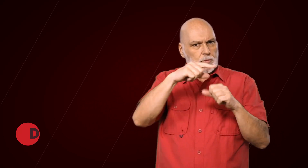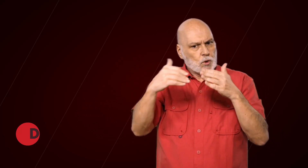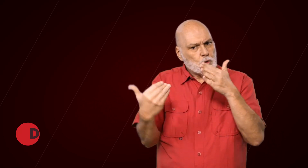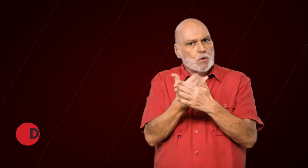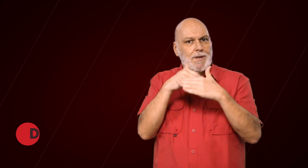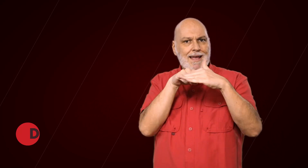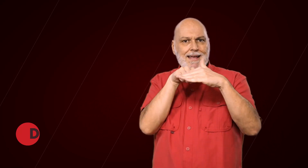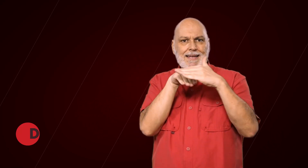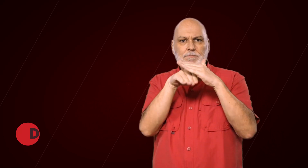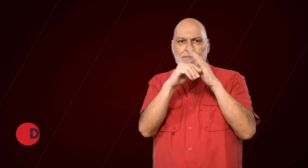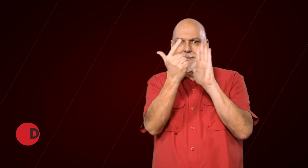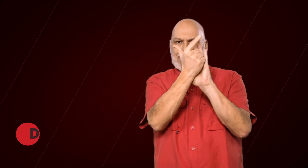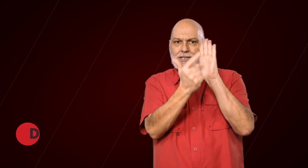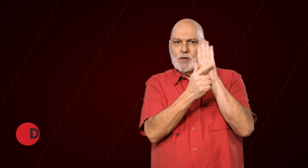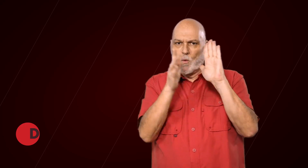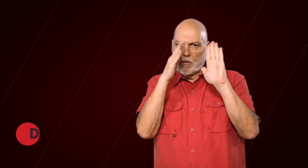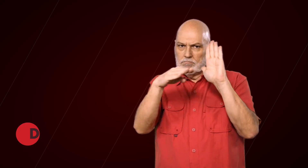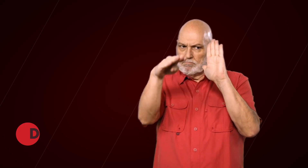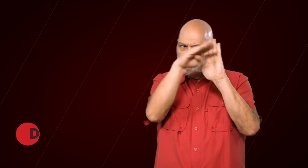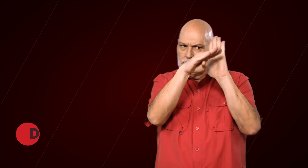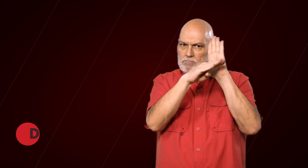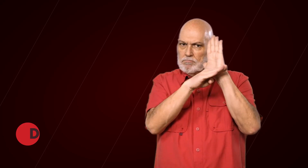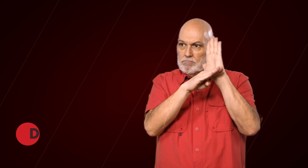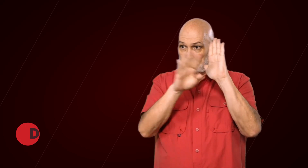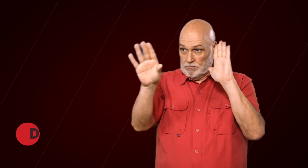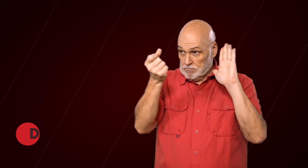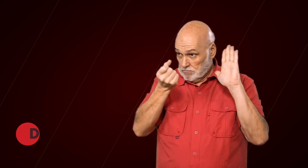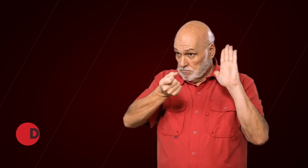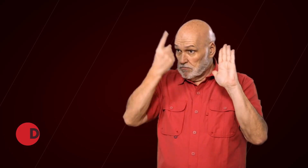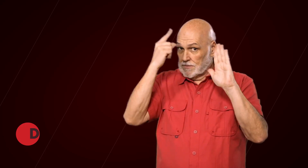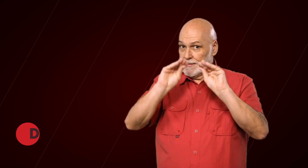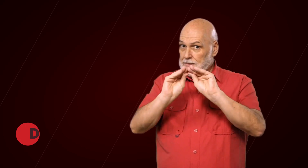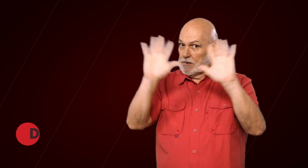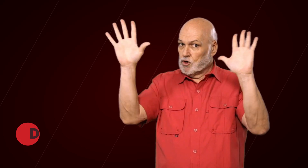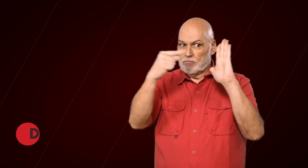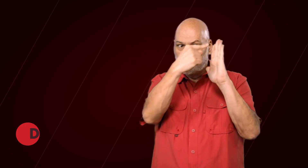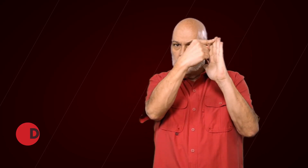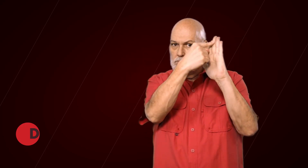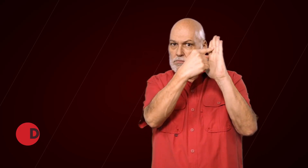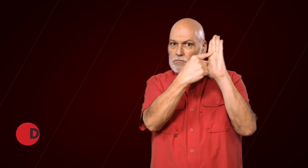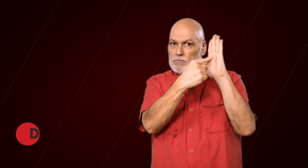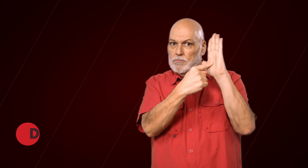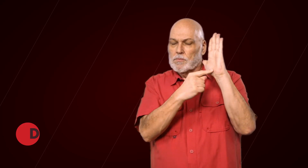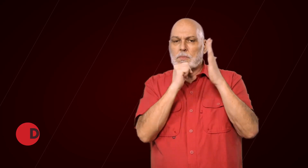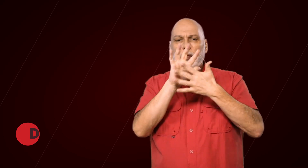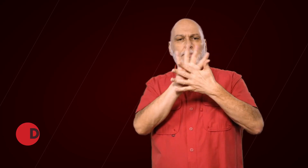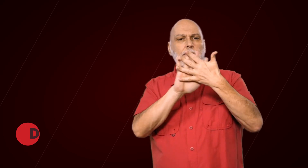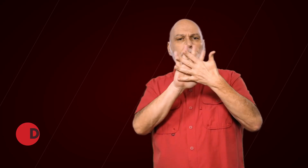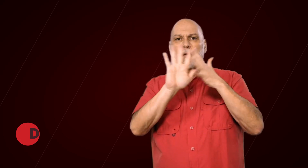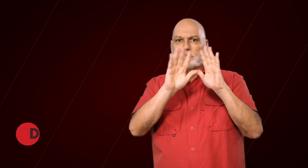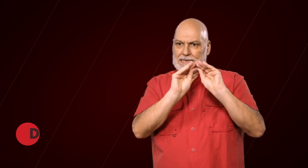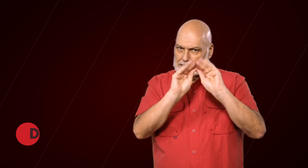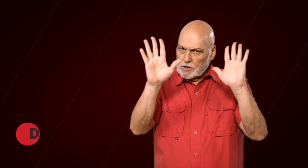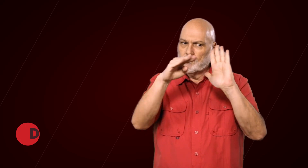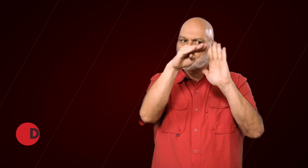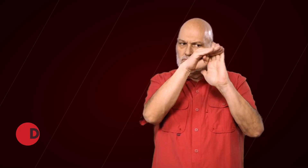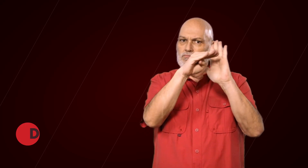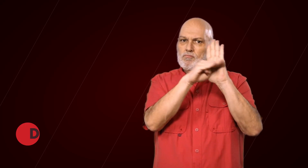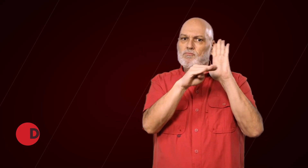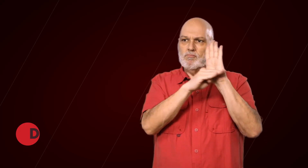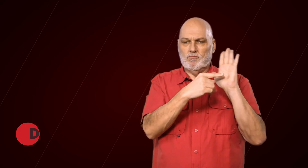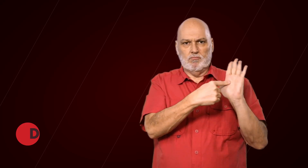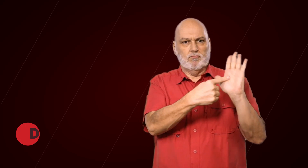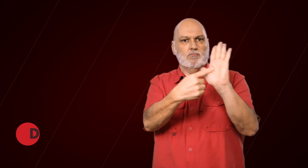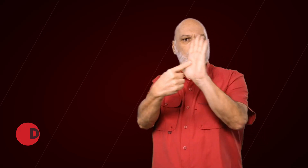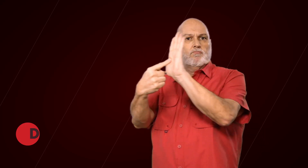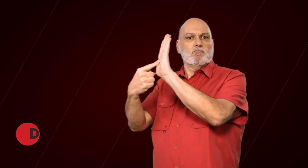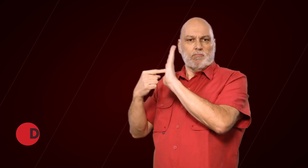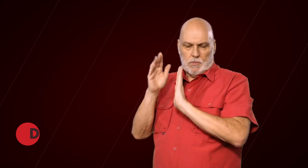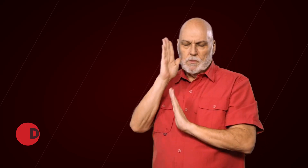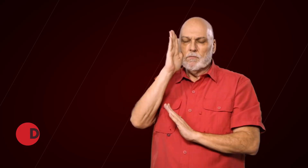communities and businesses to ensure the new accessibility